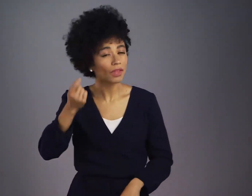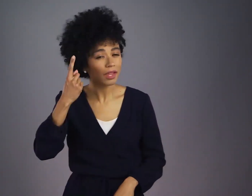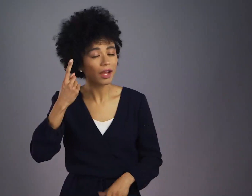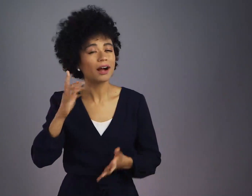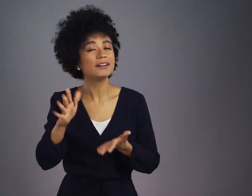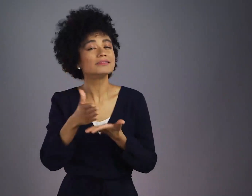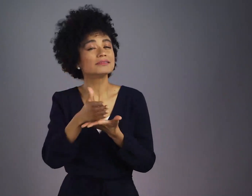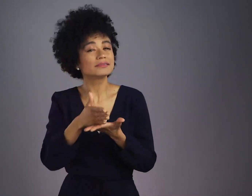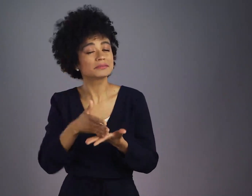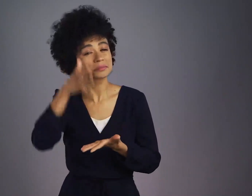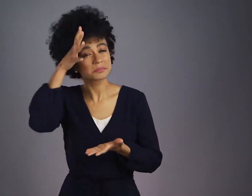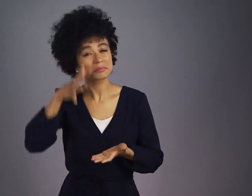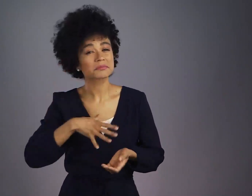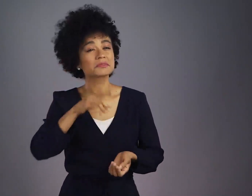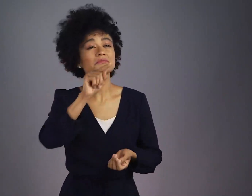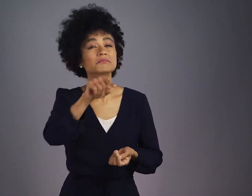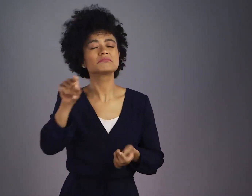There is an important exception to the foregoing.